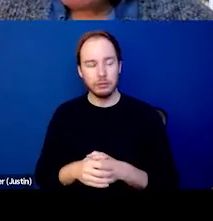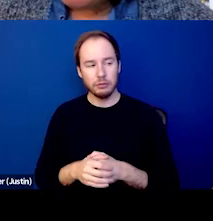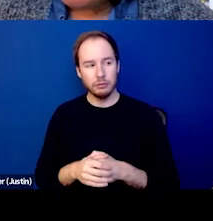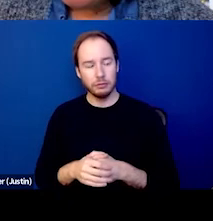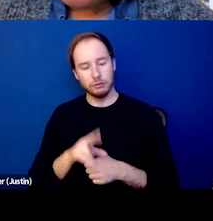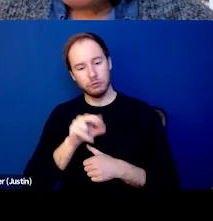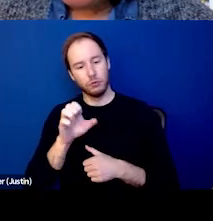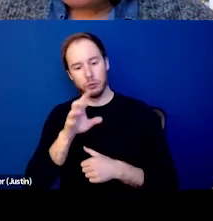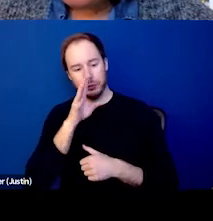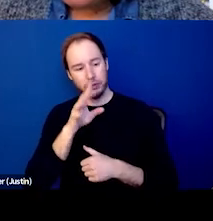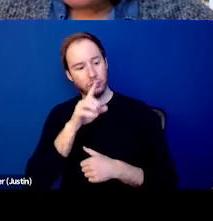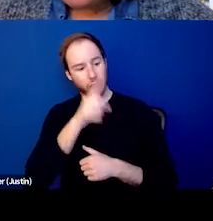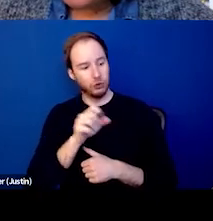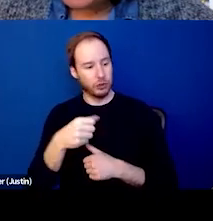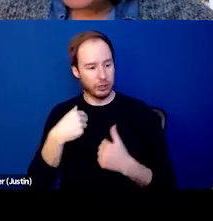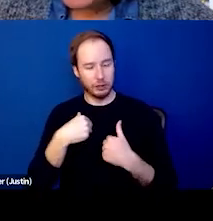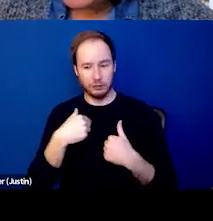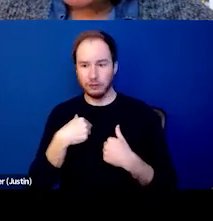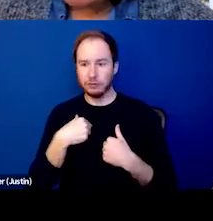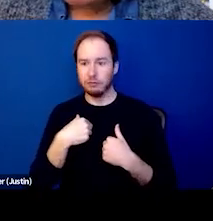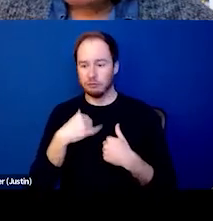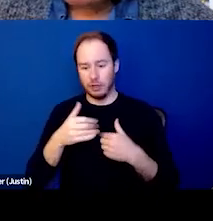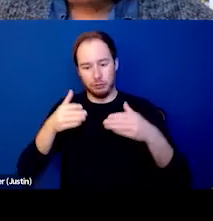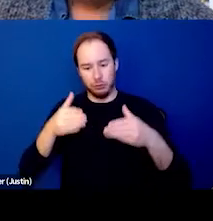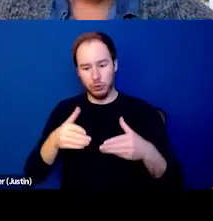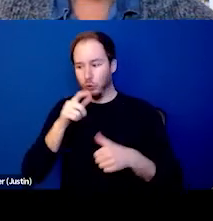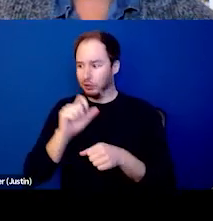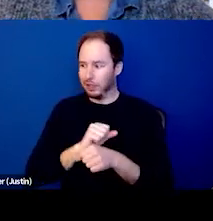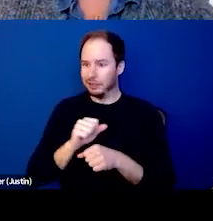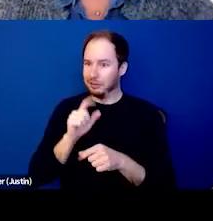[Rose] Sure, so I have been that person that is the native federal agency